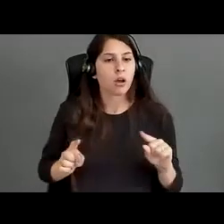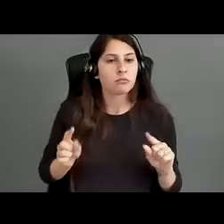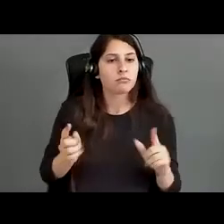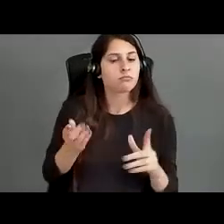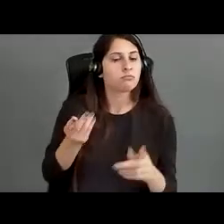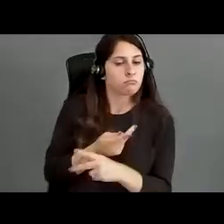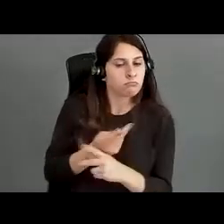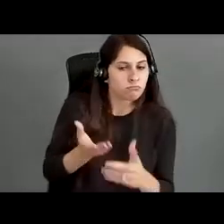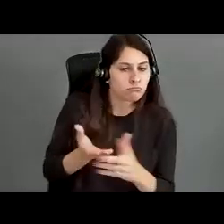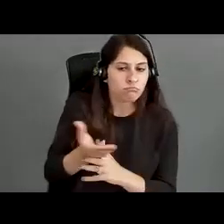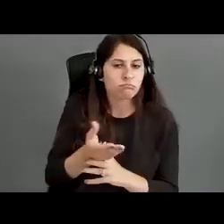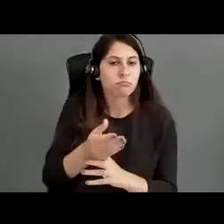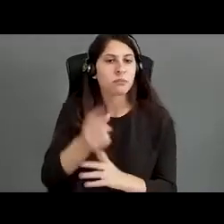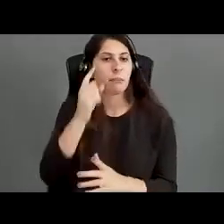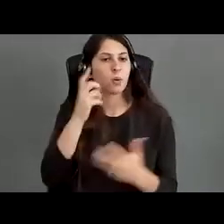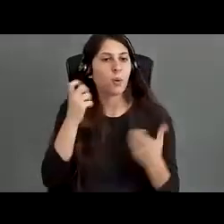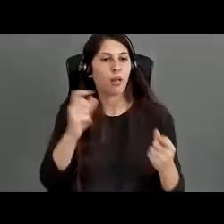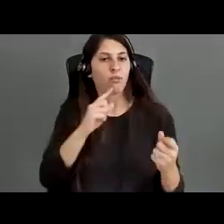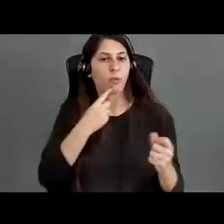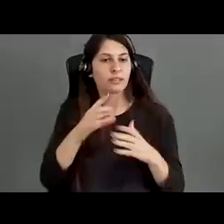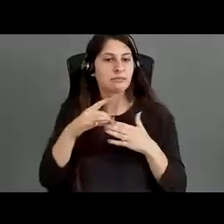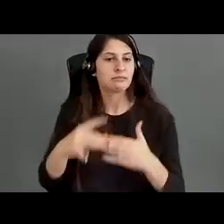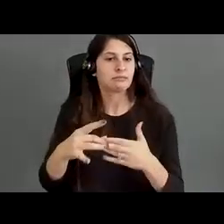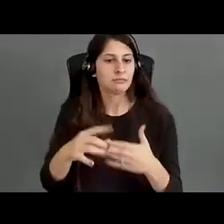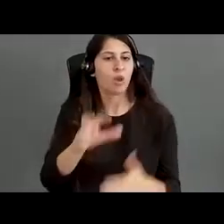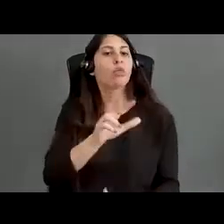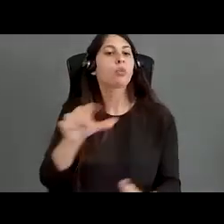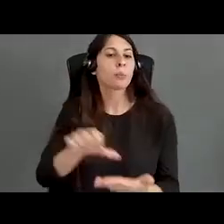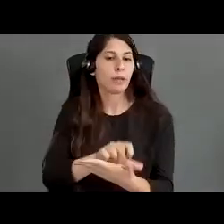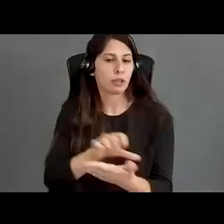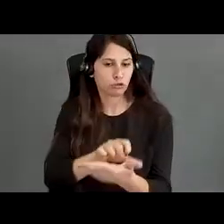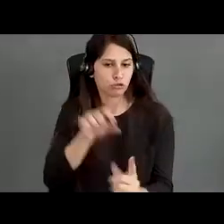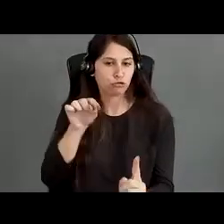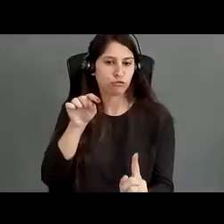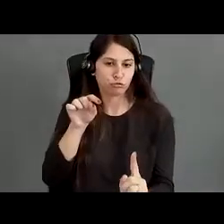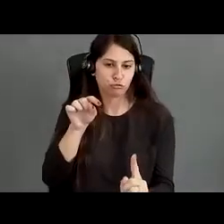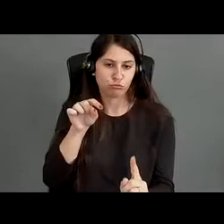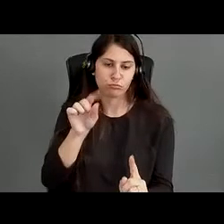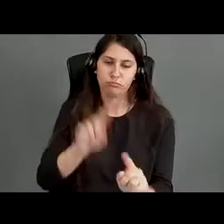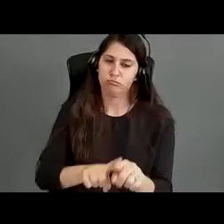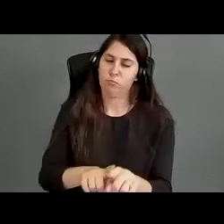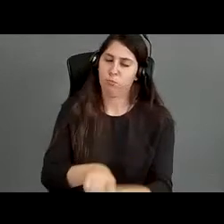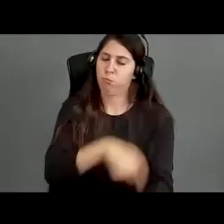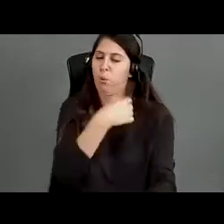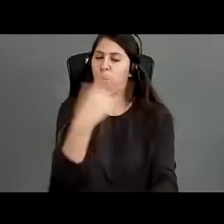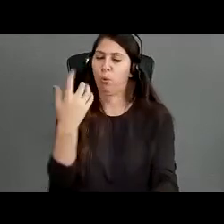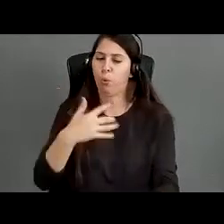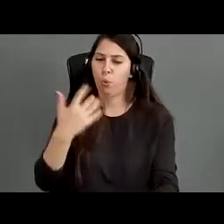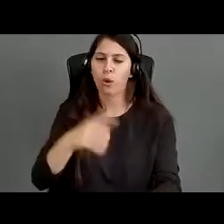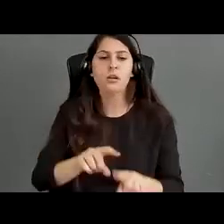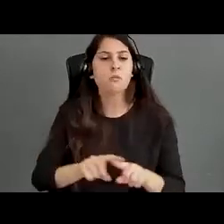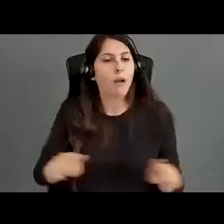It's 33 pages, which is super super long, but it's the document I wanted